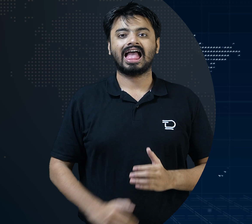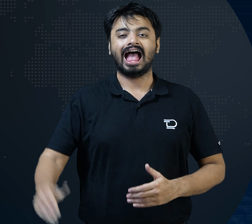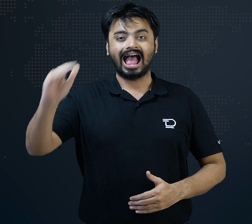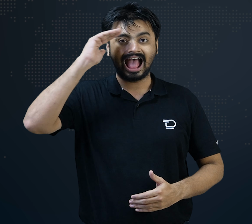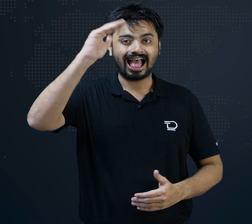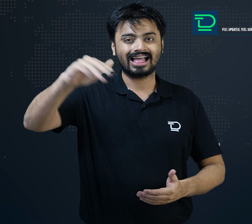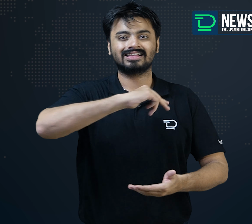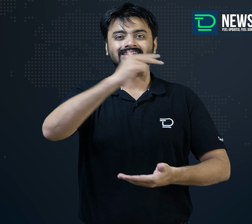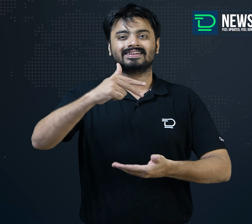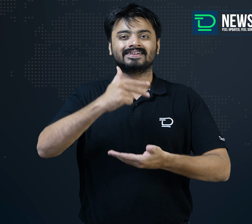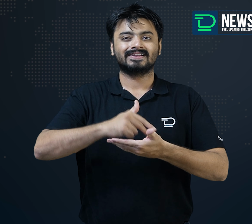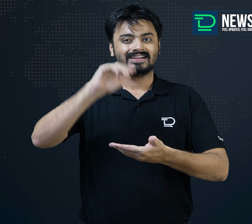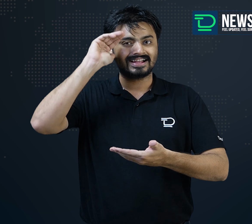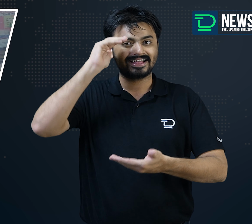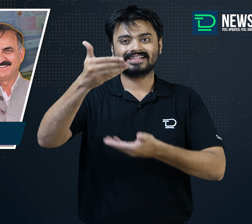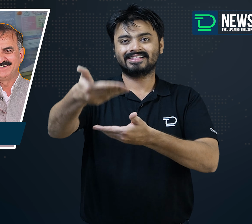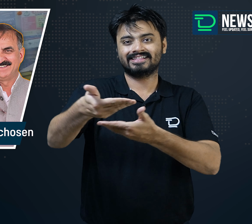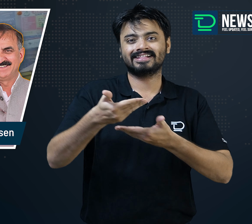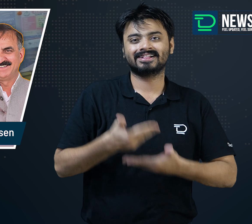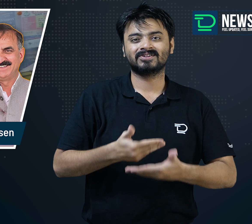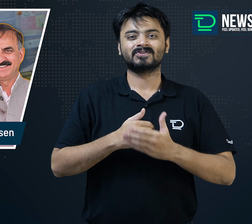Hi, Welcome to DeafTalks News